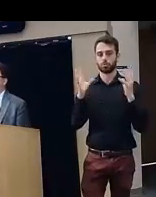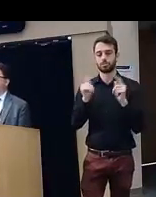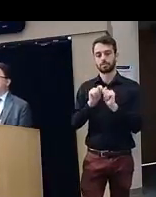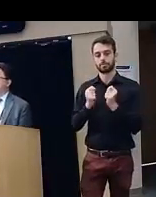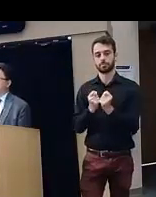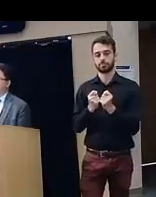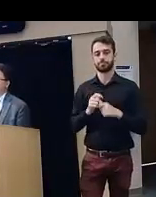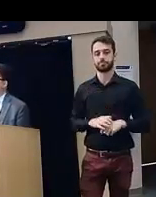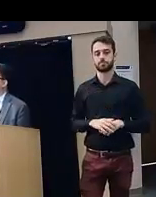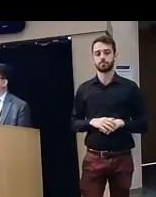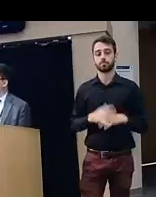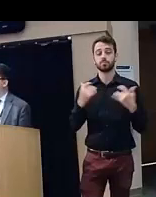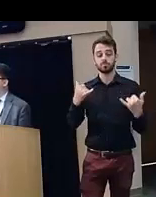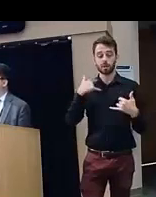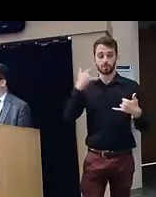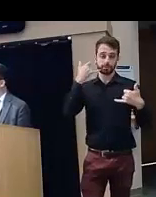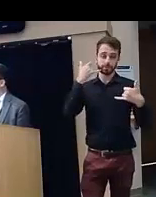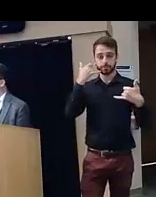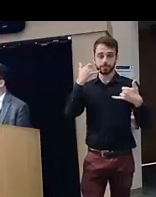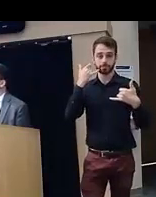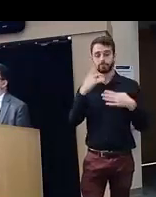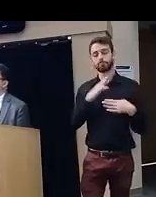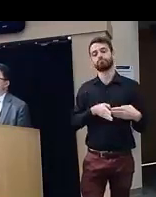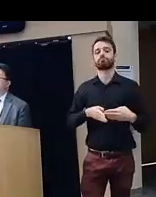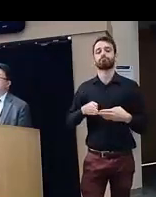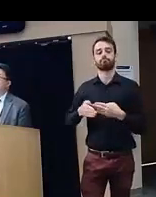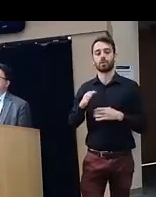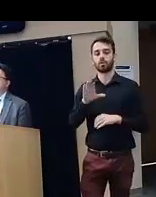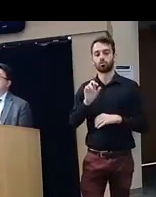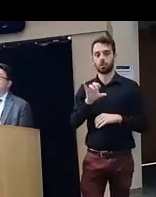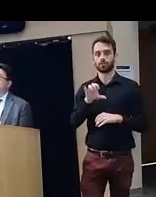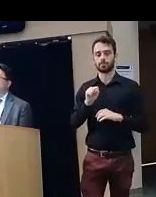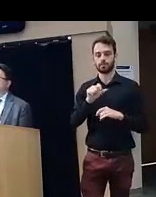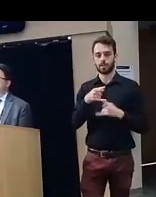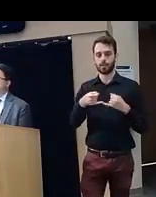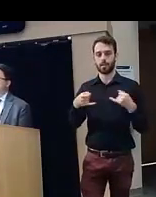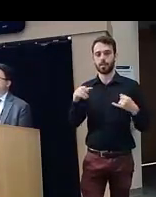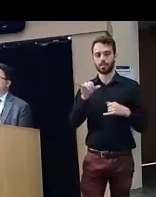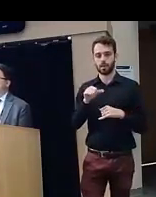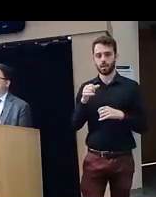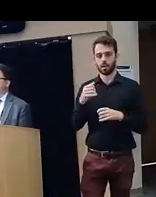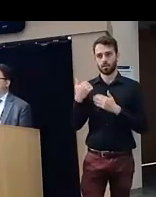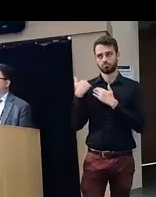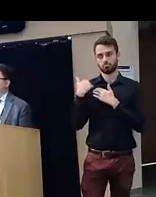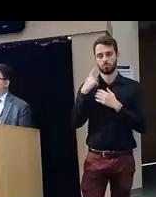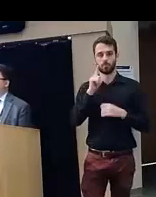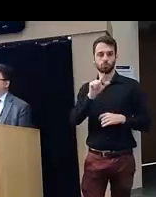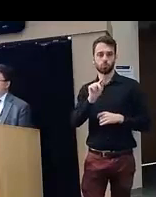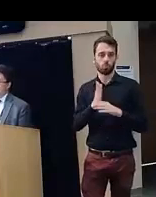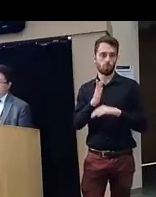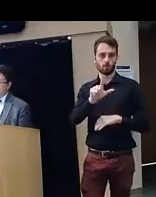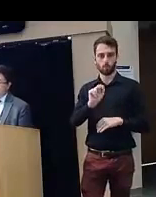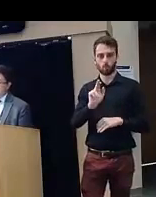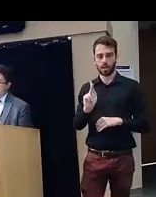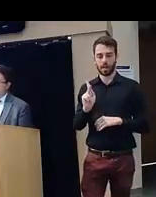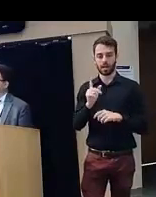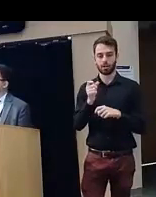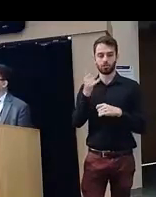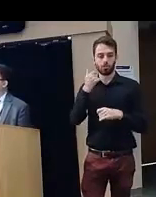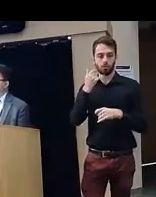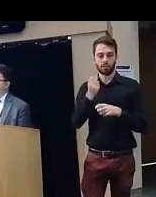handles now about 20 000 calls per year that also provides better and more uh Diversified service